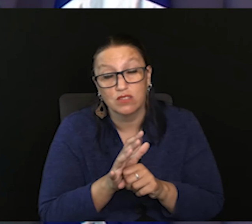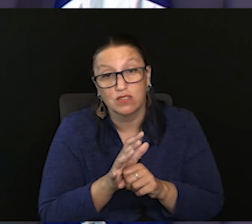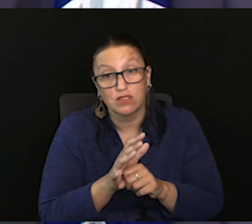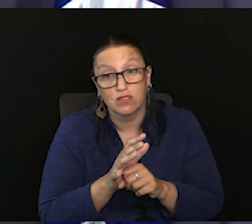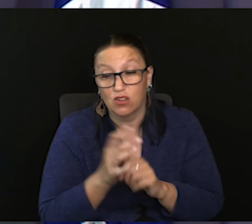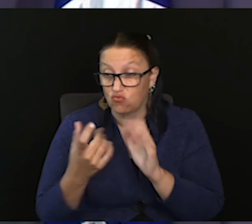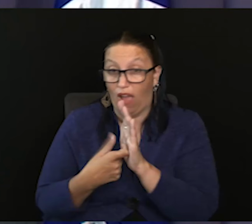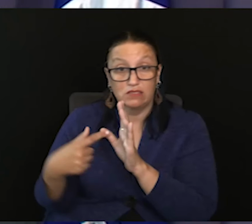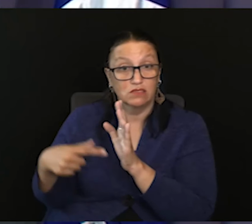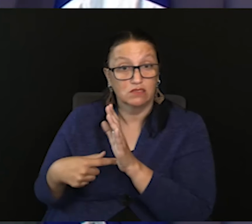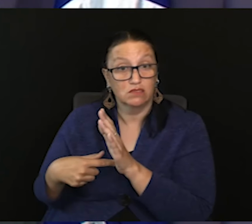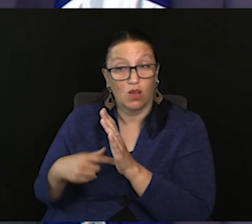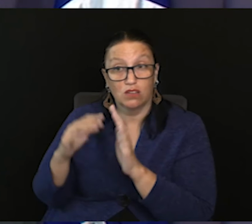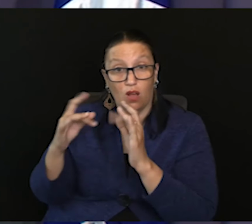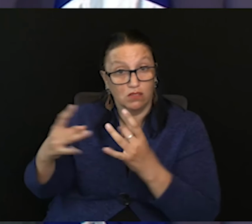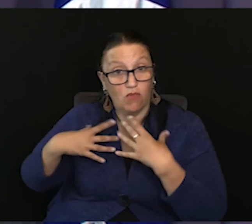only about 50% of the results are actually correct.